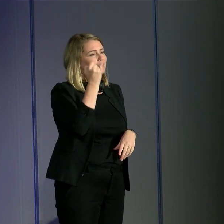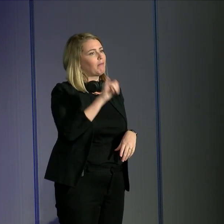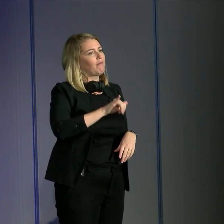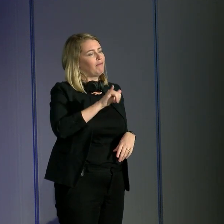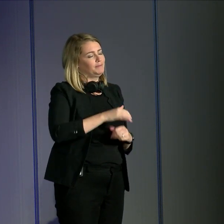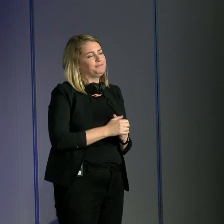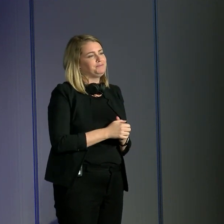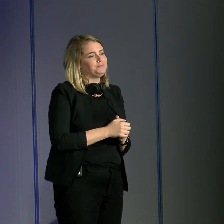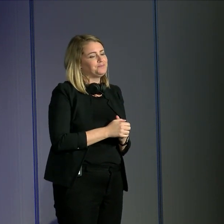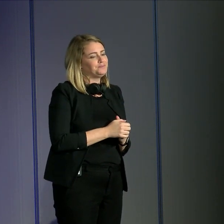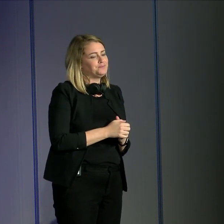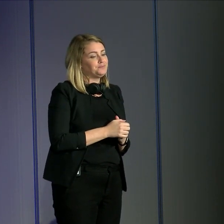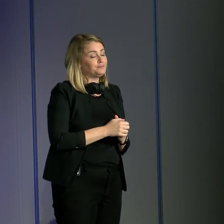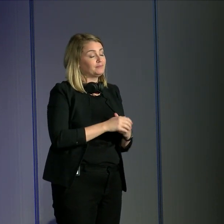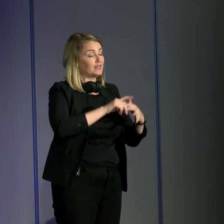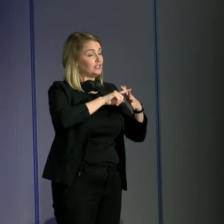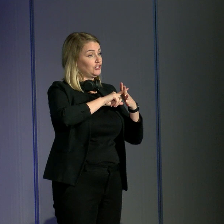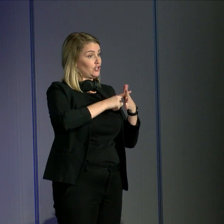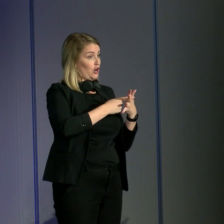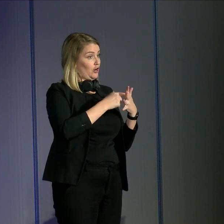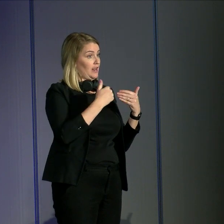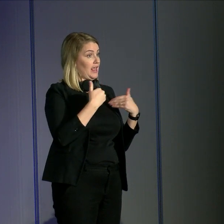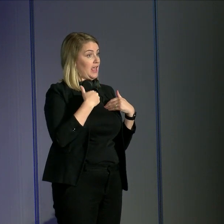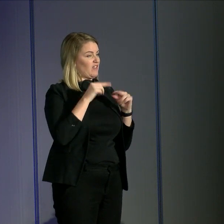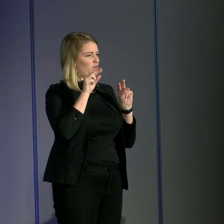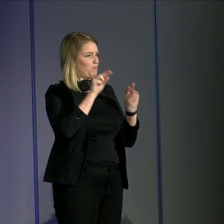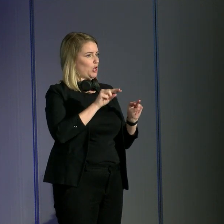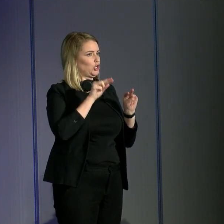So we have at the start of it, we have a monitoring process.